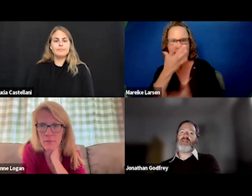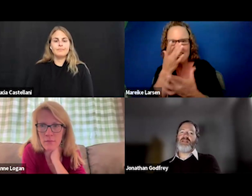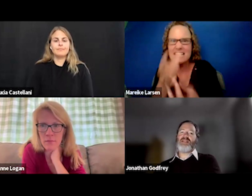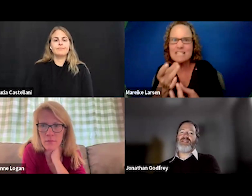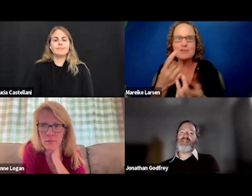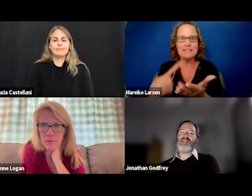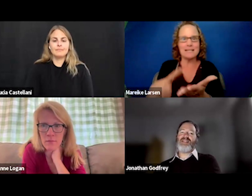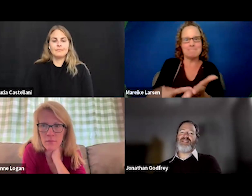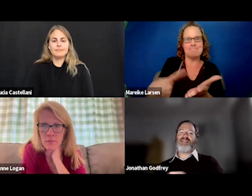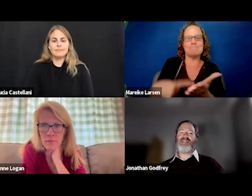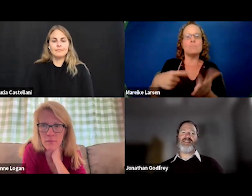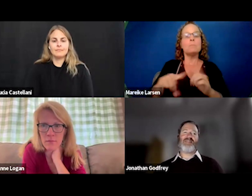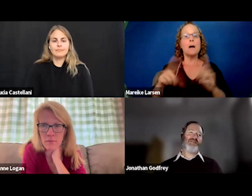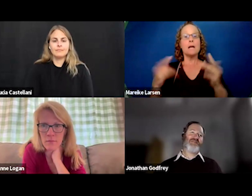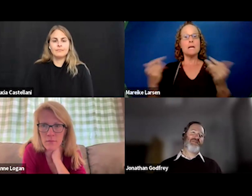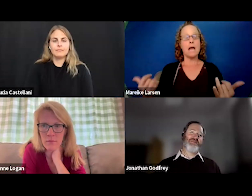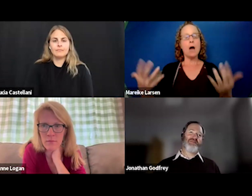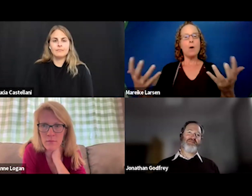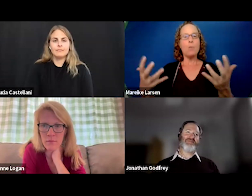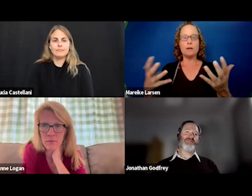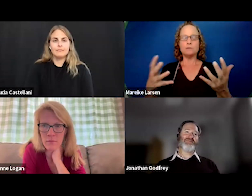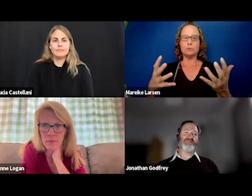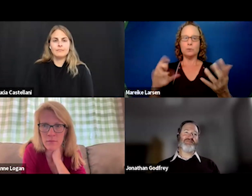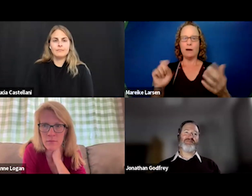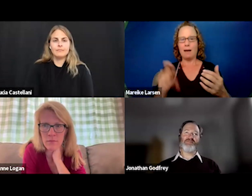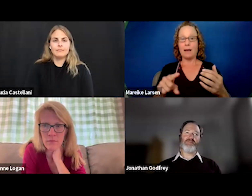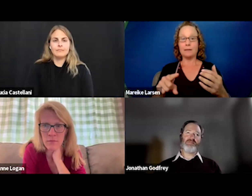that's been asked that's actually about physical spaces.